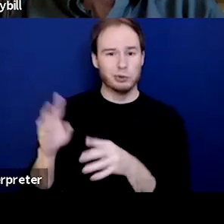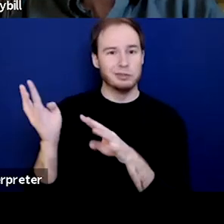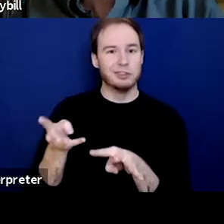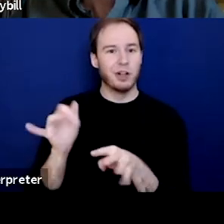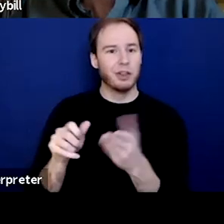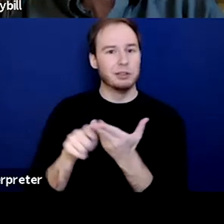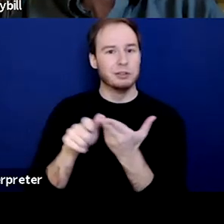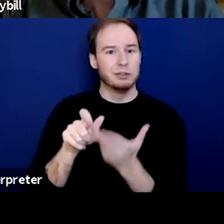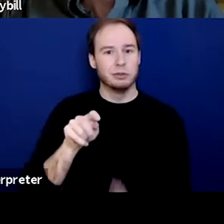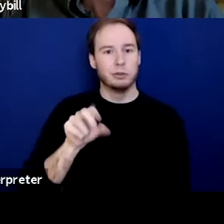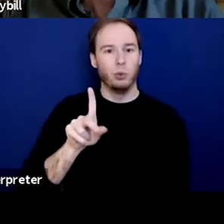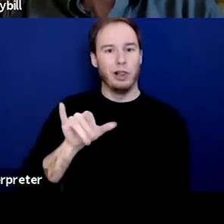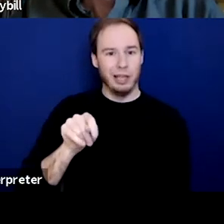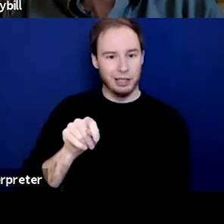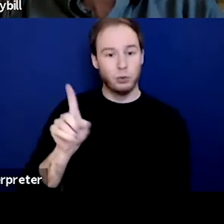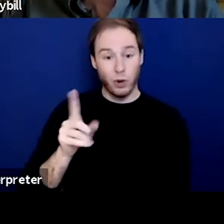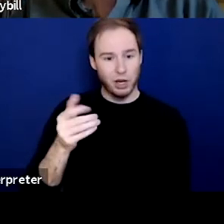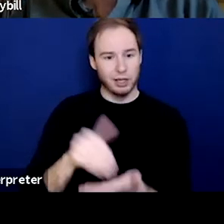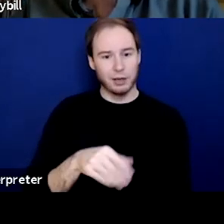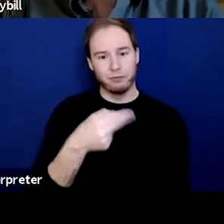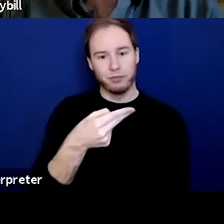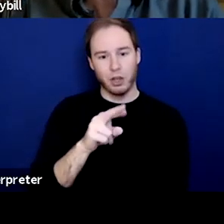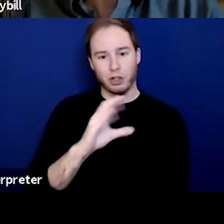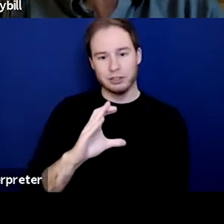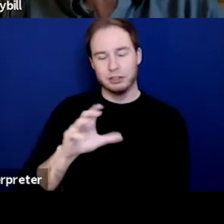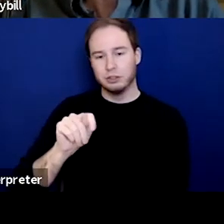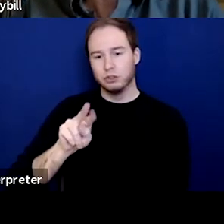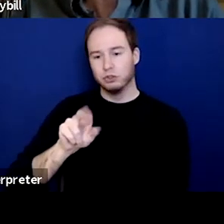which is available, again, hhrctraining.org.